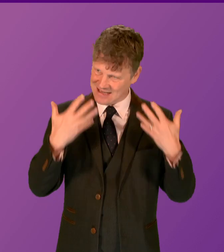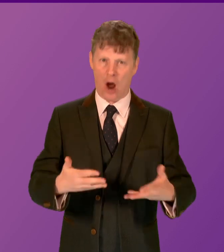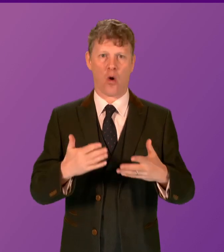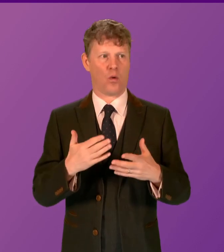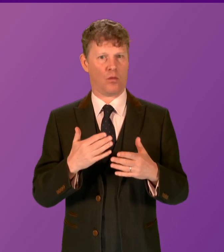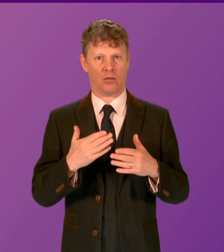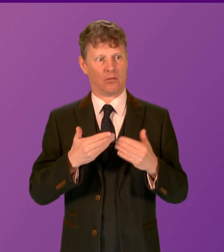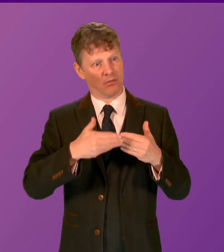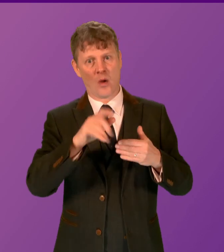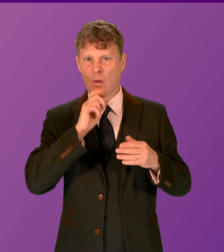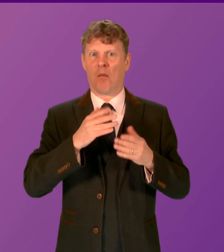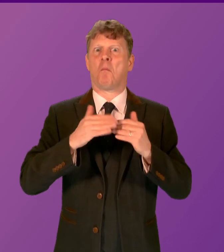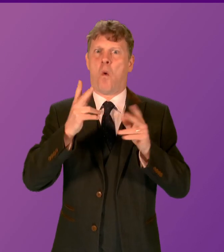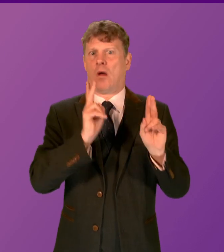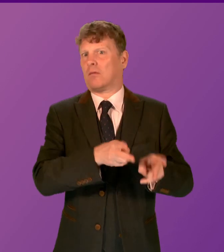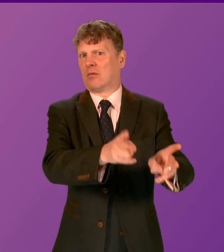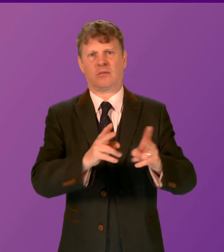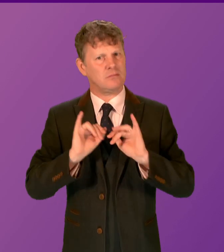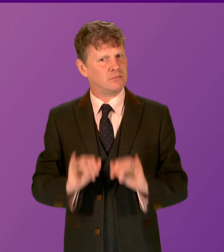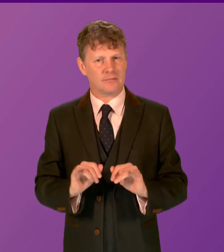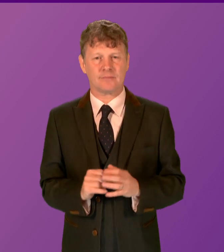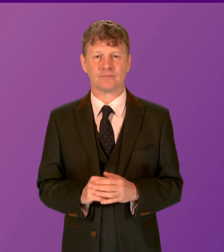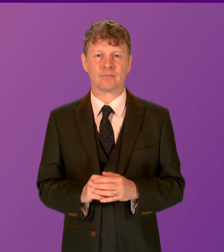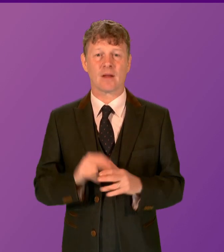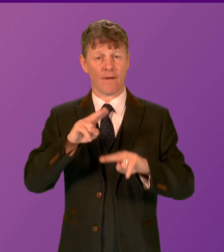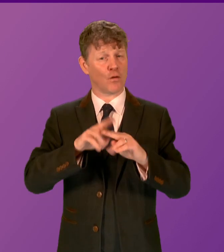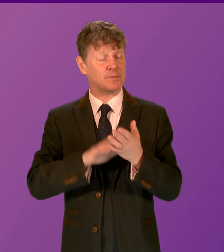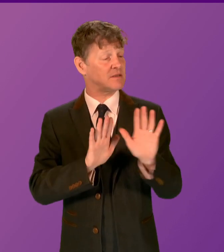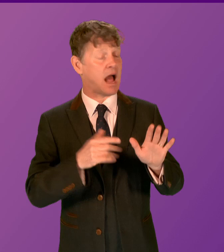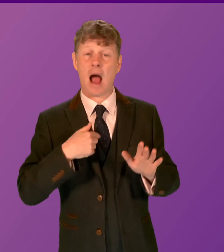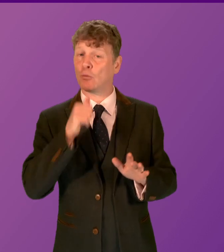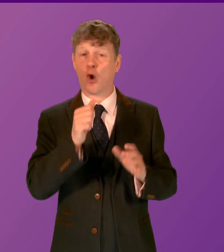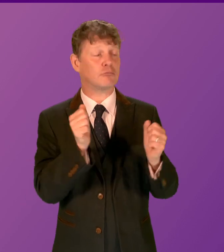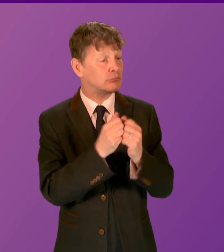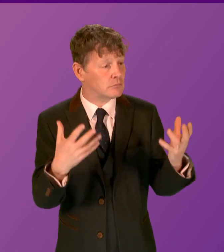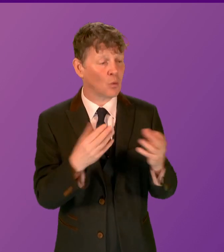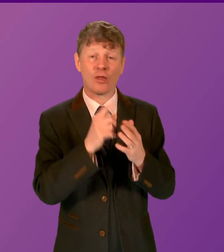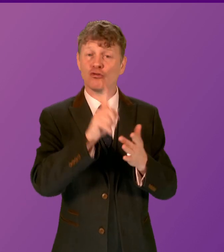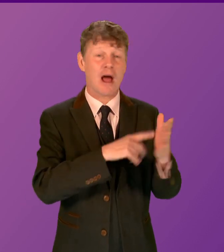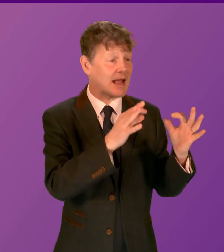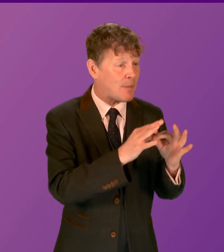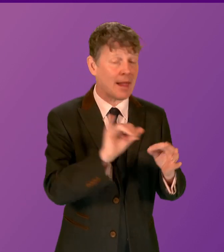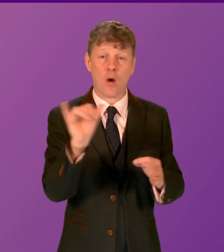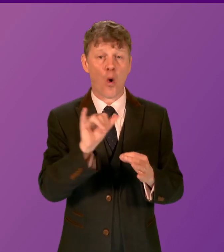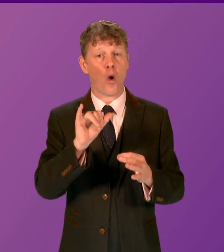I do not dispute, with either Jackie Baillie or the Royal College of Emergency Medicine,